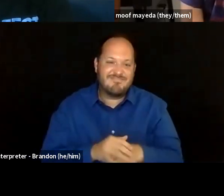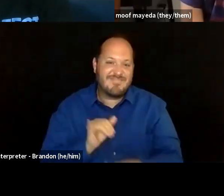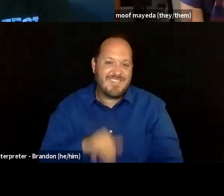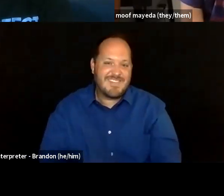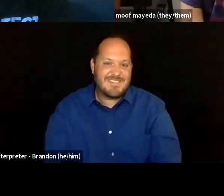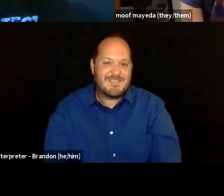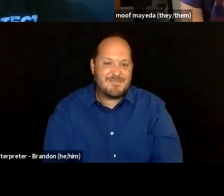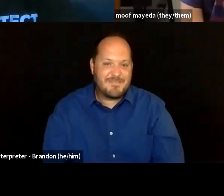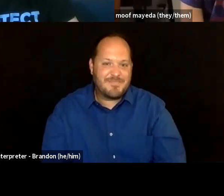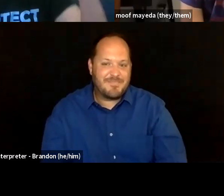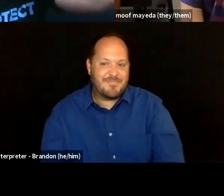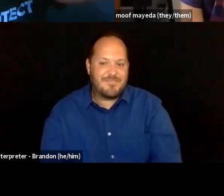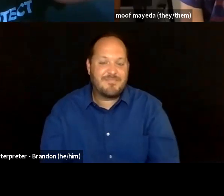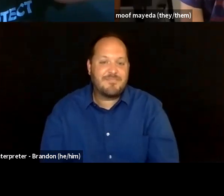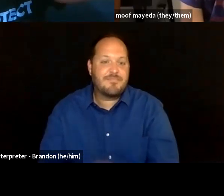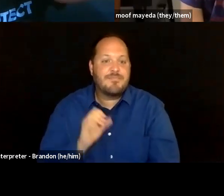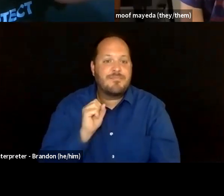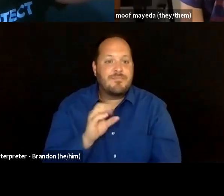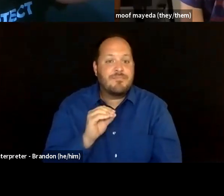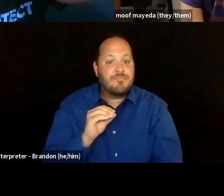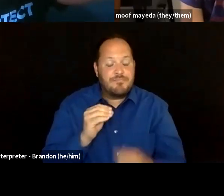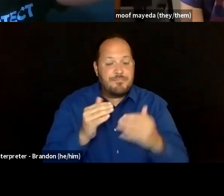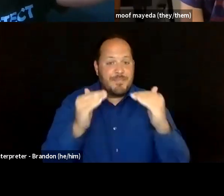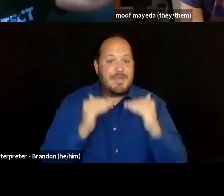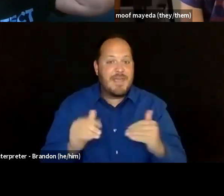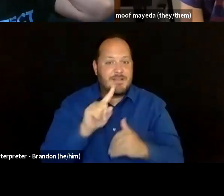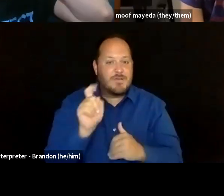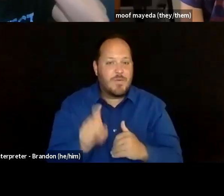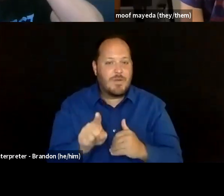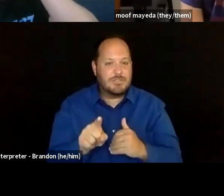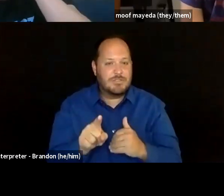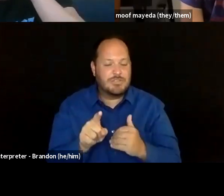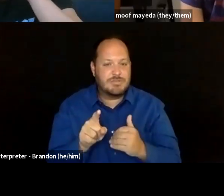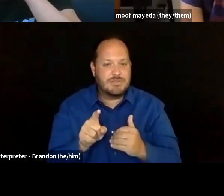complaints or interruptions in access to medical care for folks